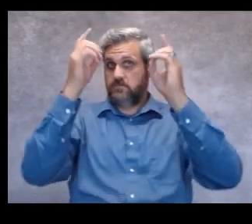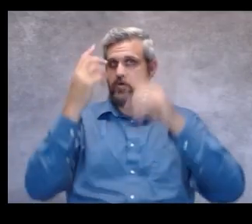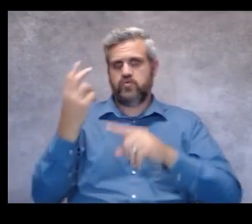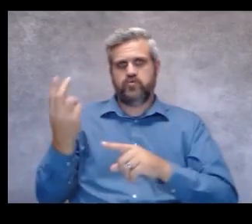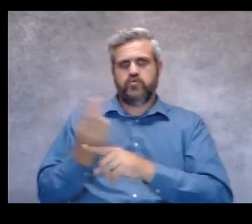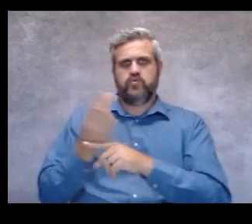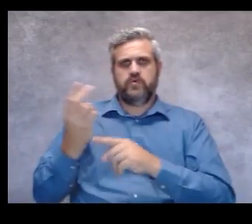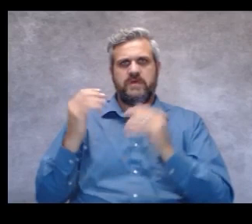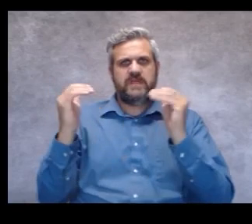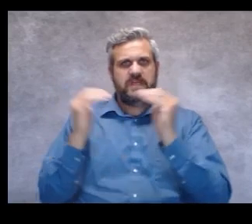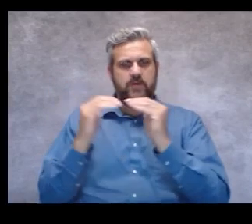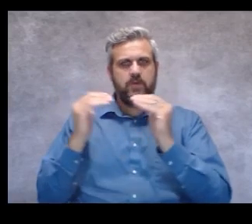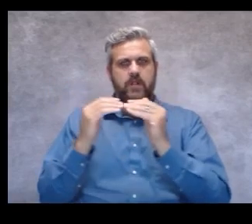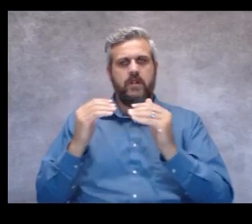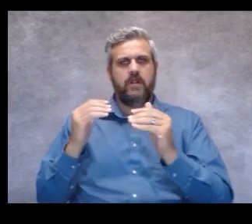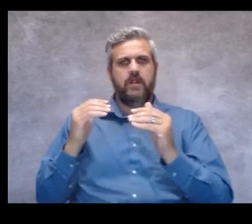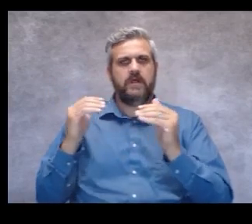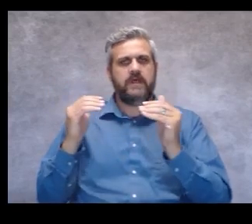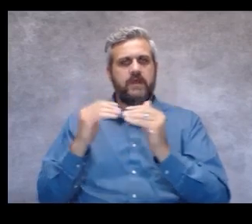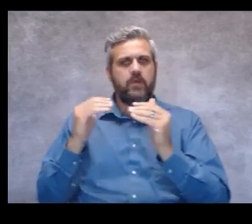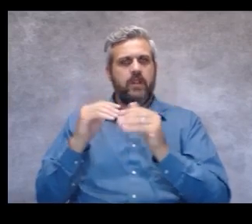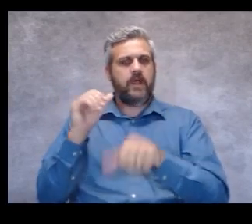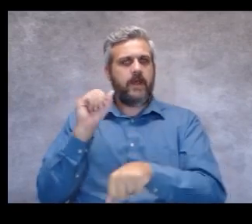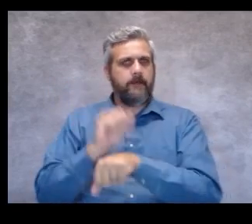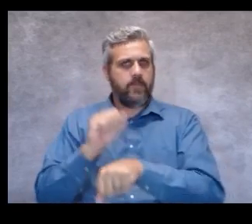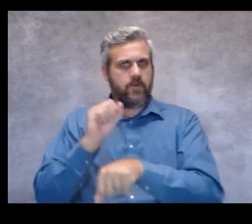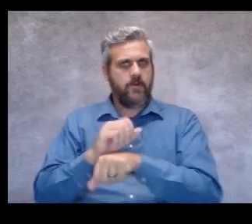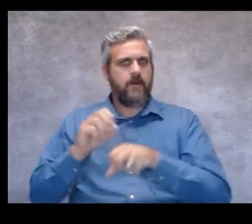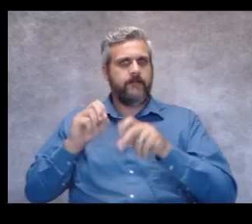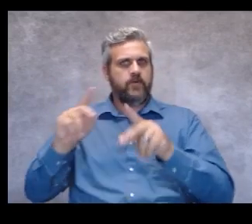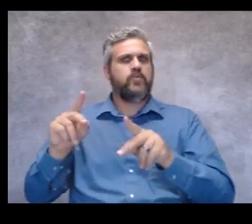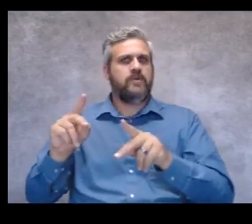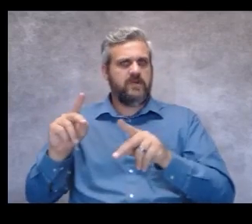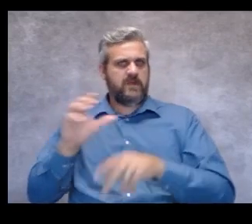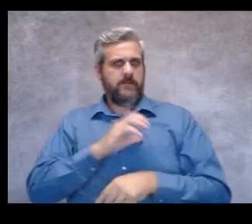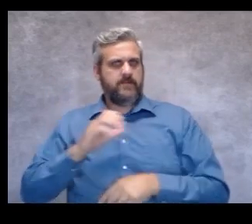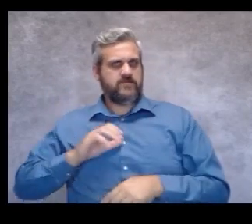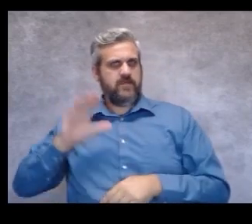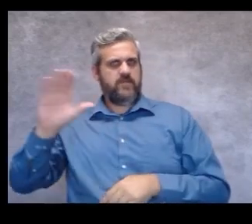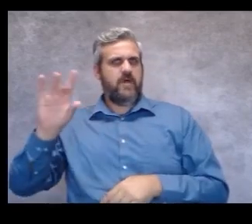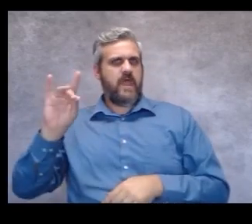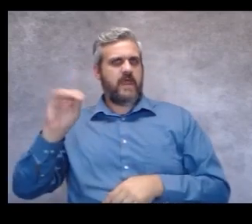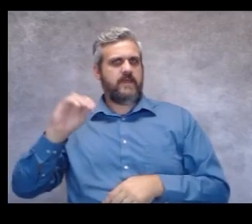uses the Equal Employment Opportunity Commission's 80% rule.